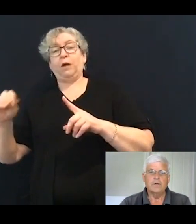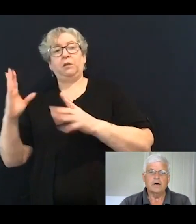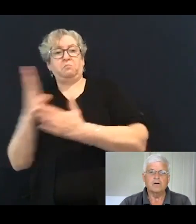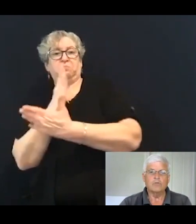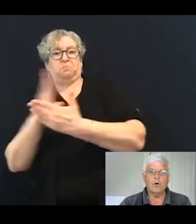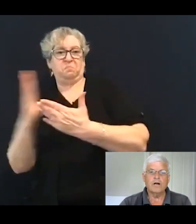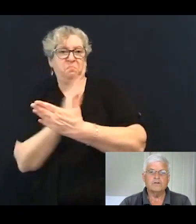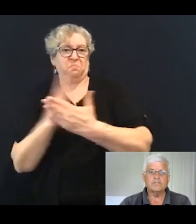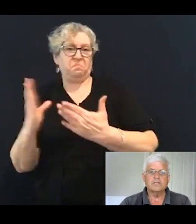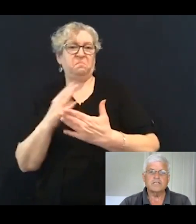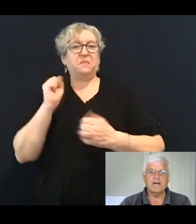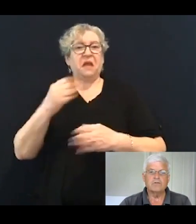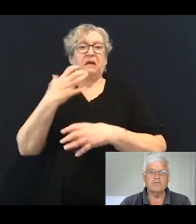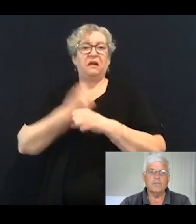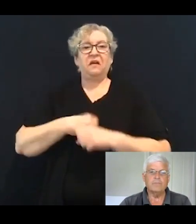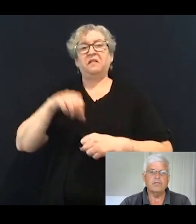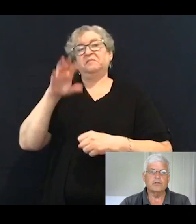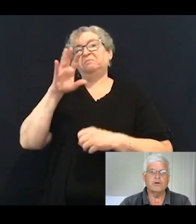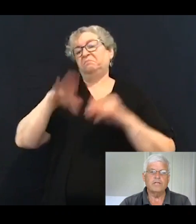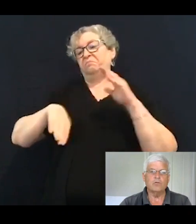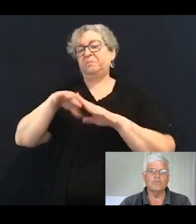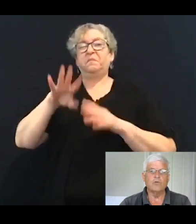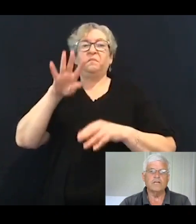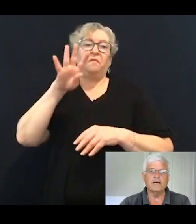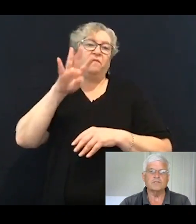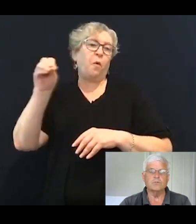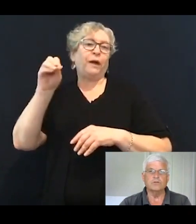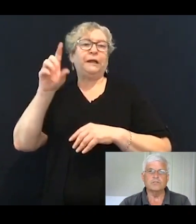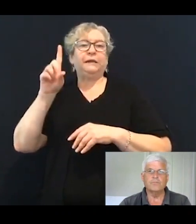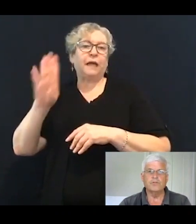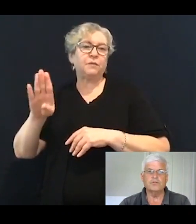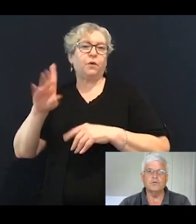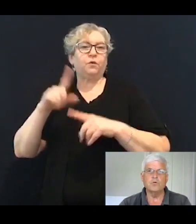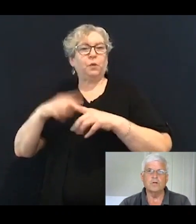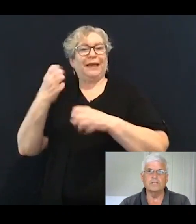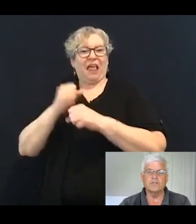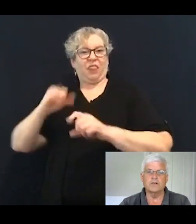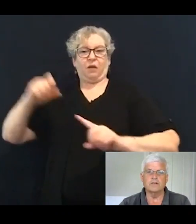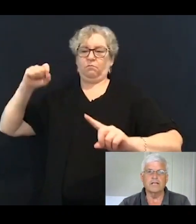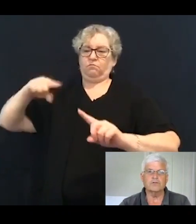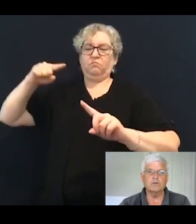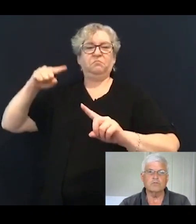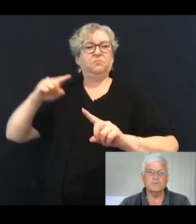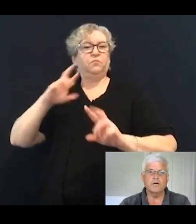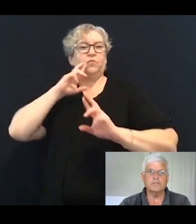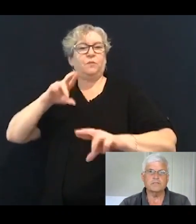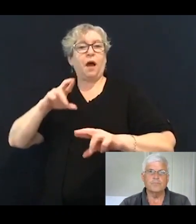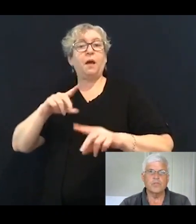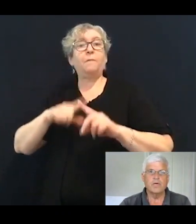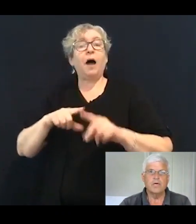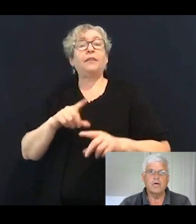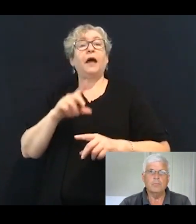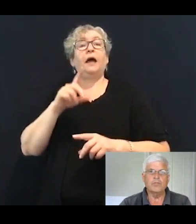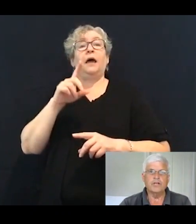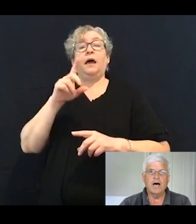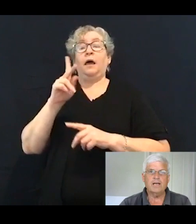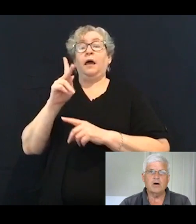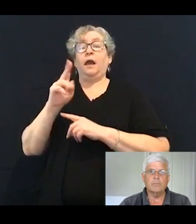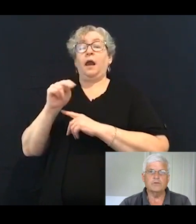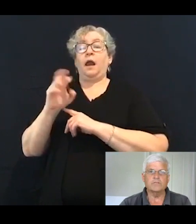sound of maybe 30 or 40 decibels to elicit an electrical response. But the knockout mouse that we made